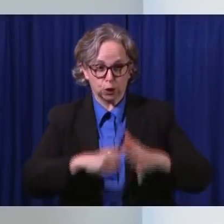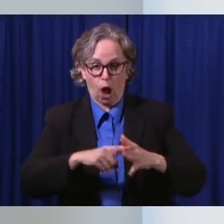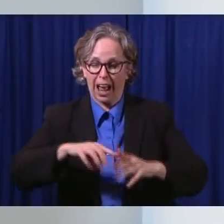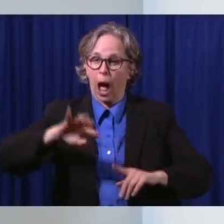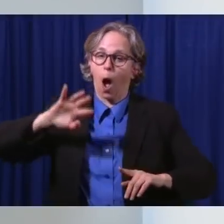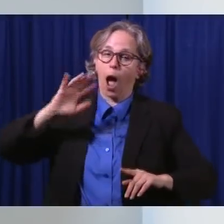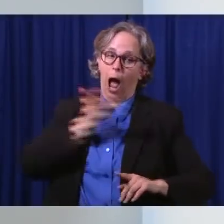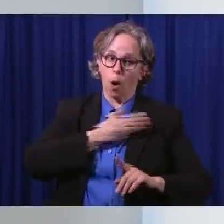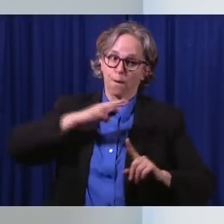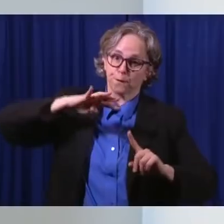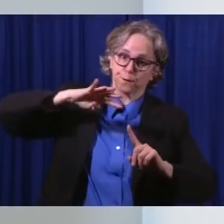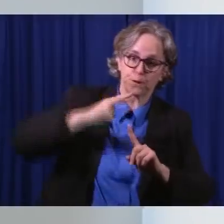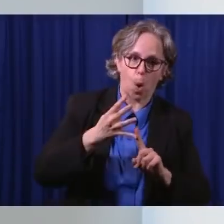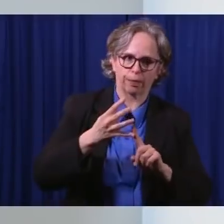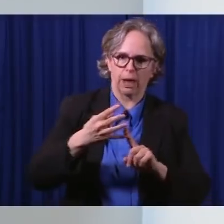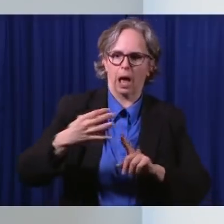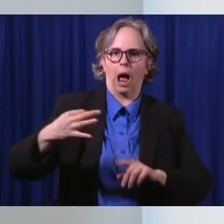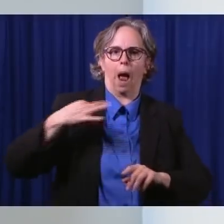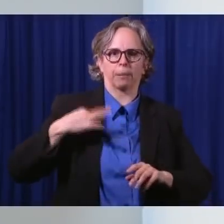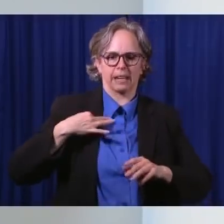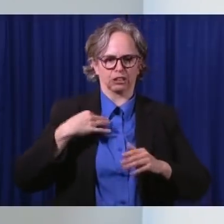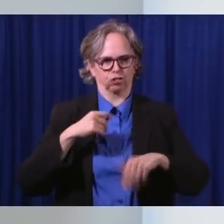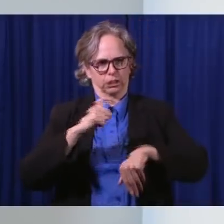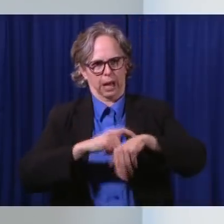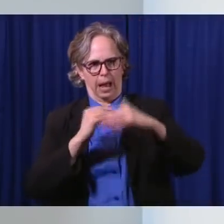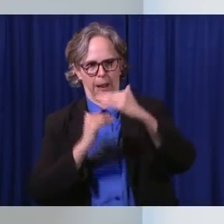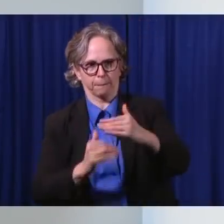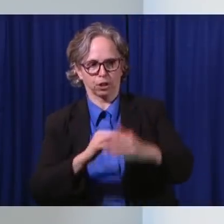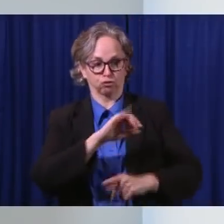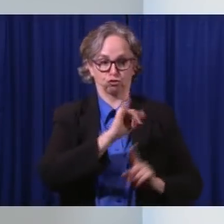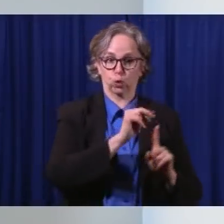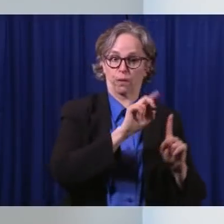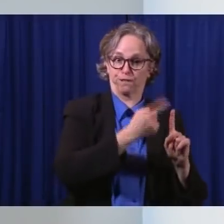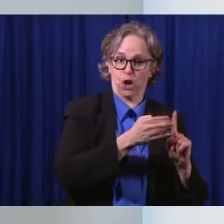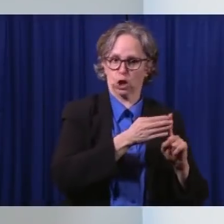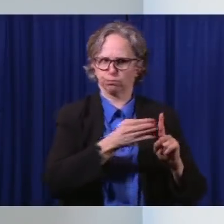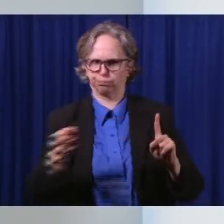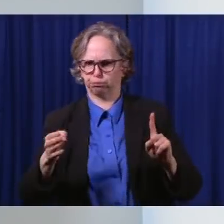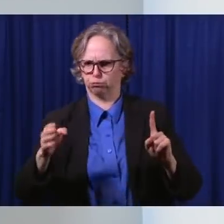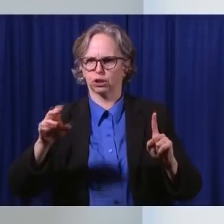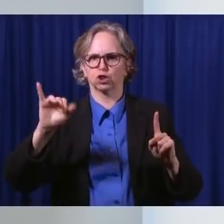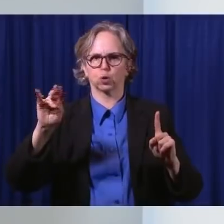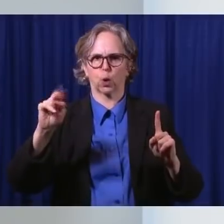AND ALIGNMENT WERE NOT THERE. AND WE'RE LAUNCHING THE FOURTH